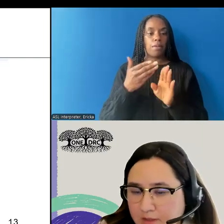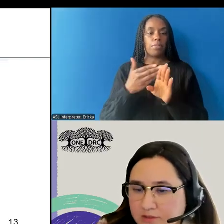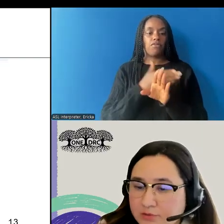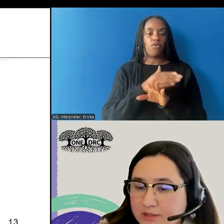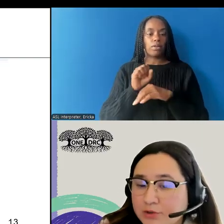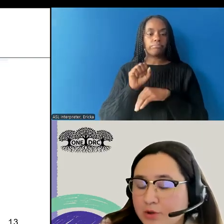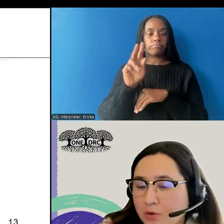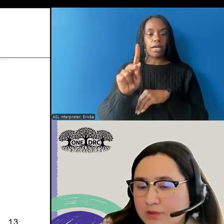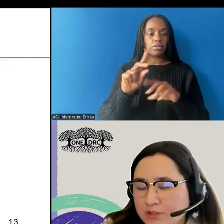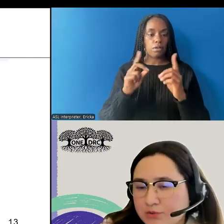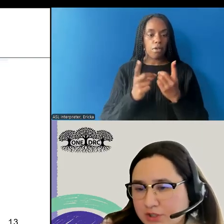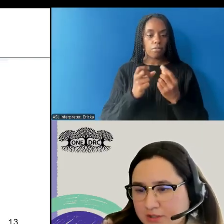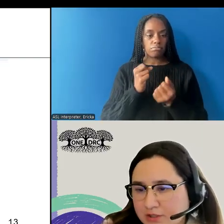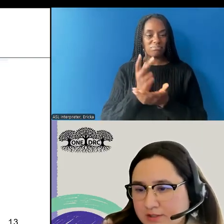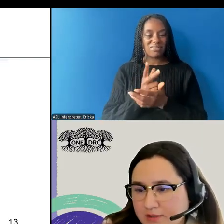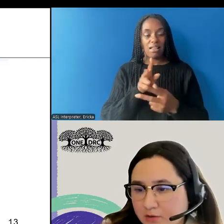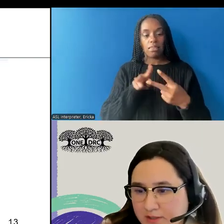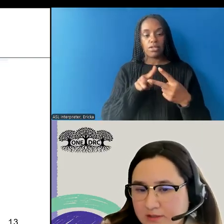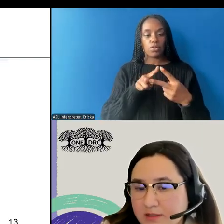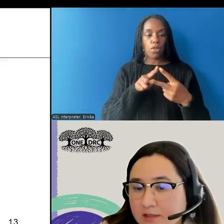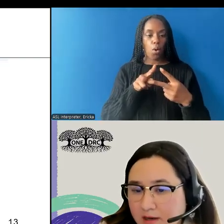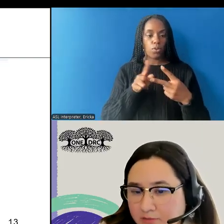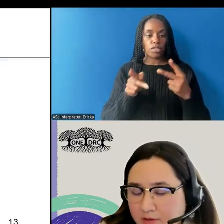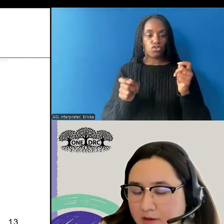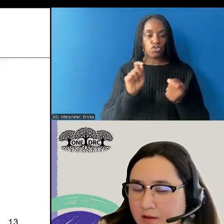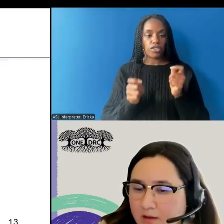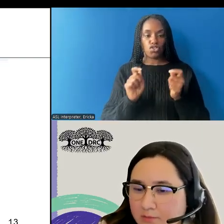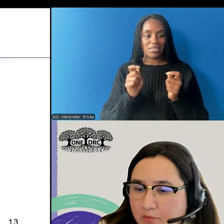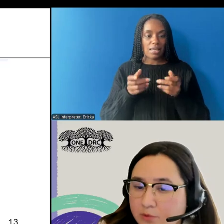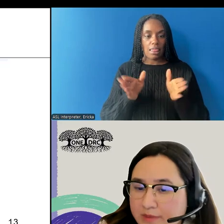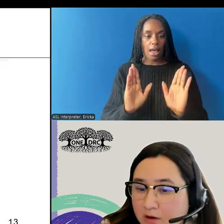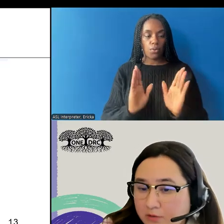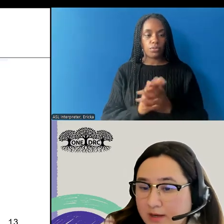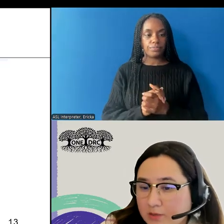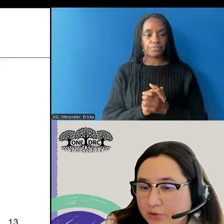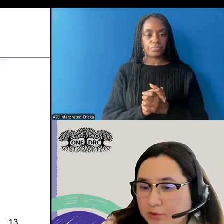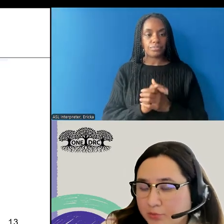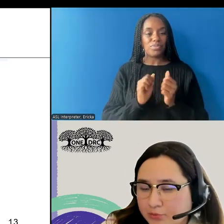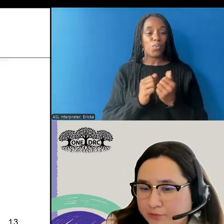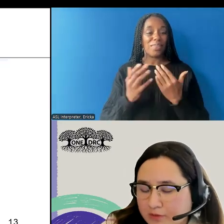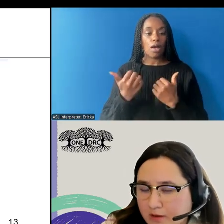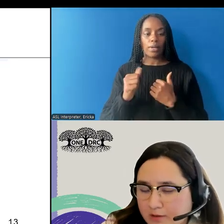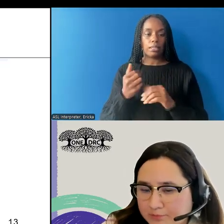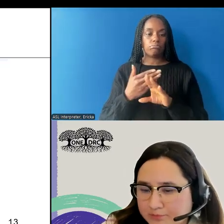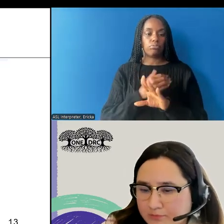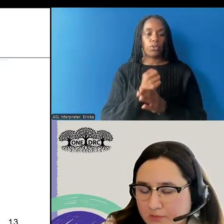So these are the only two changes that are basically allowed, without any pre-approved,